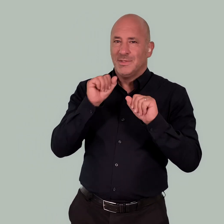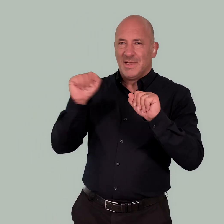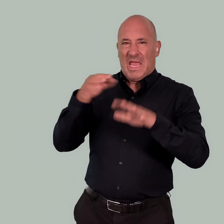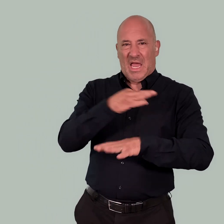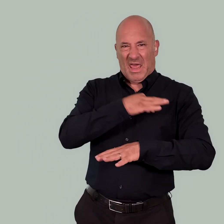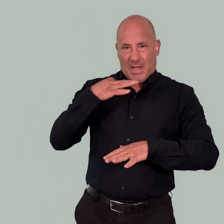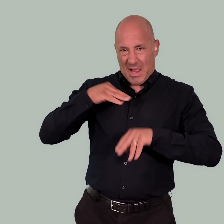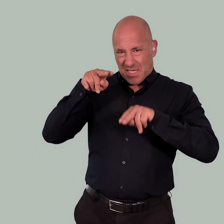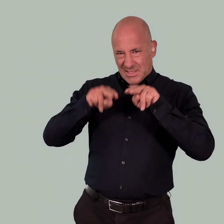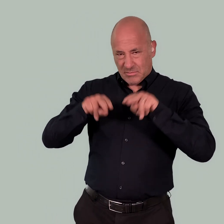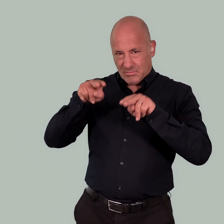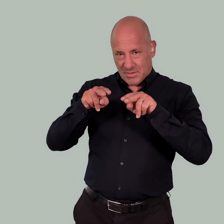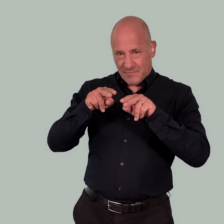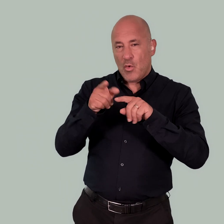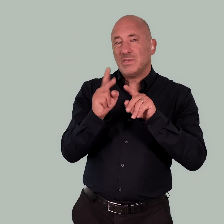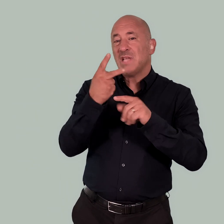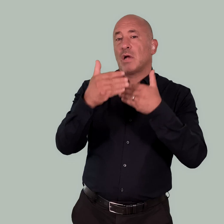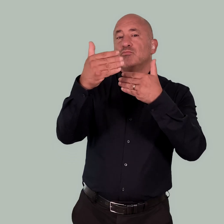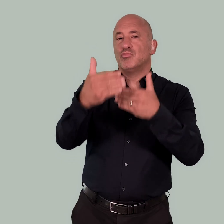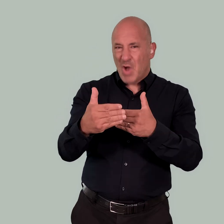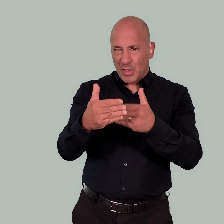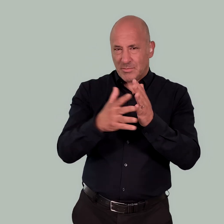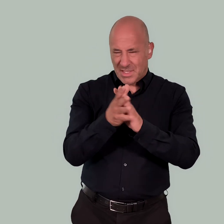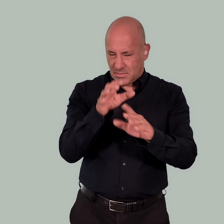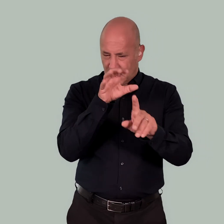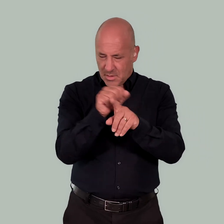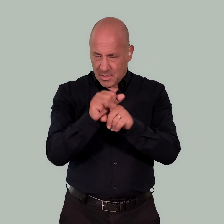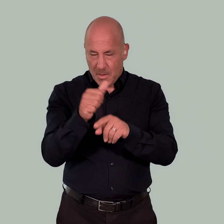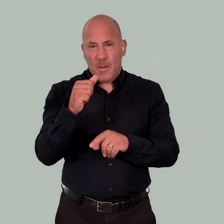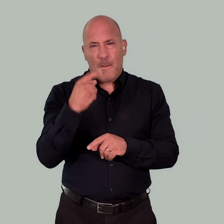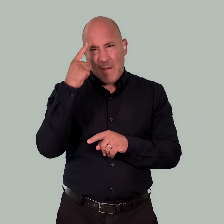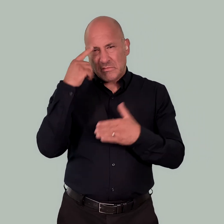including using a clinical assessment in a second stage to better identify